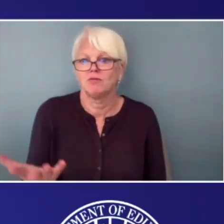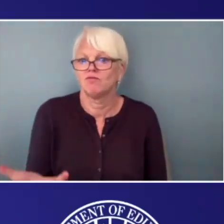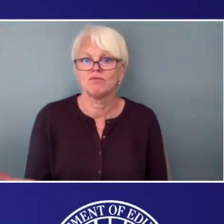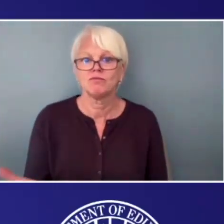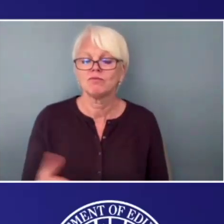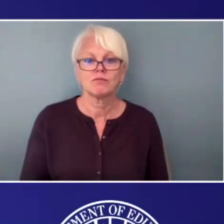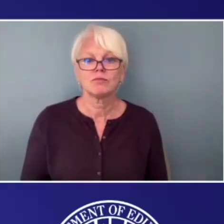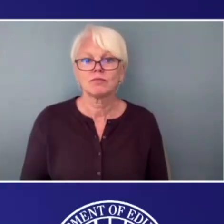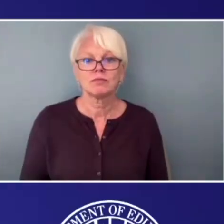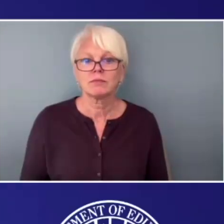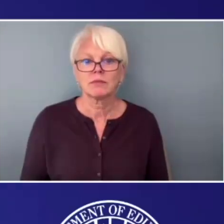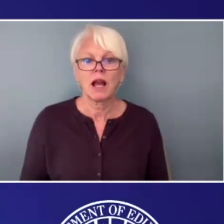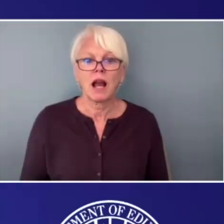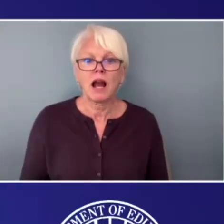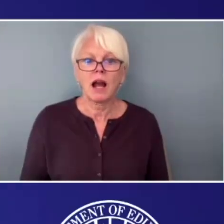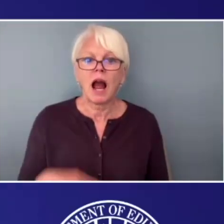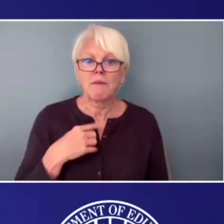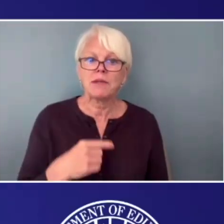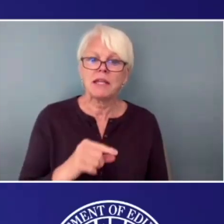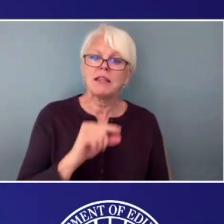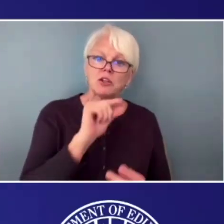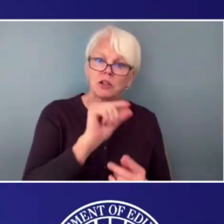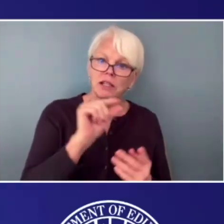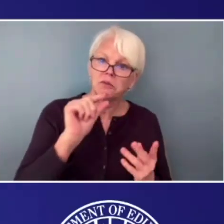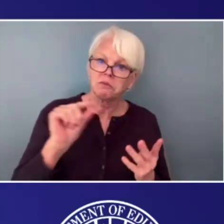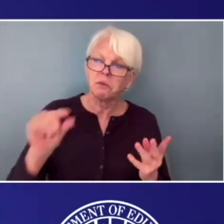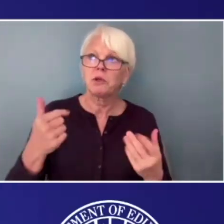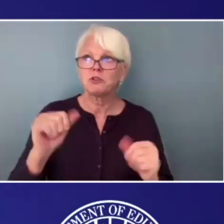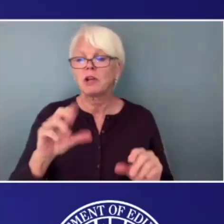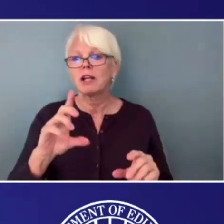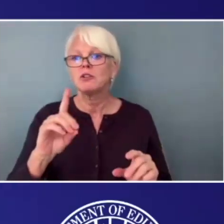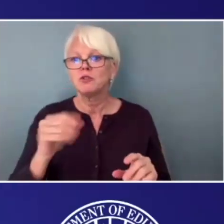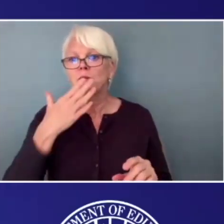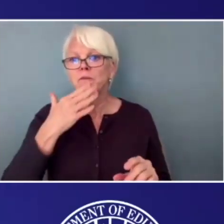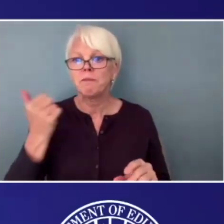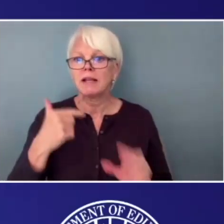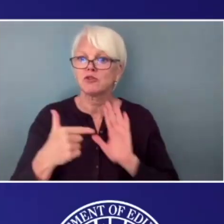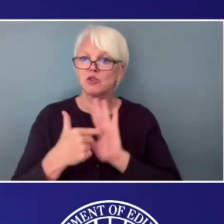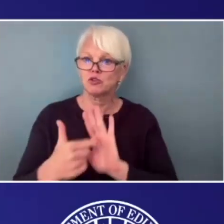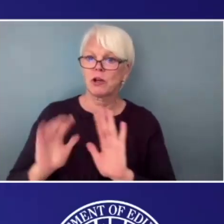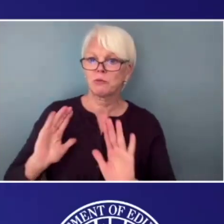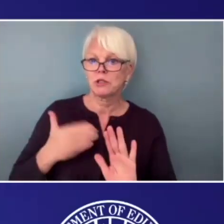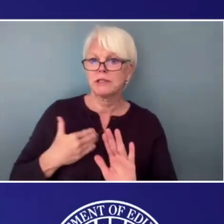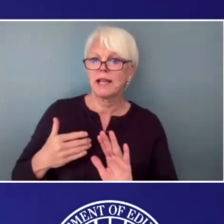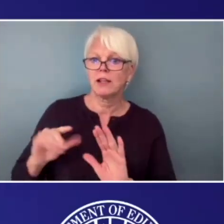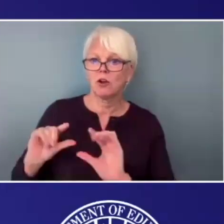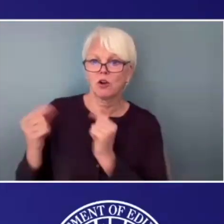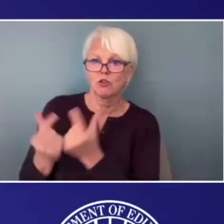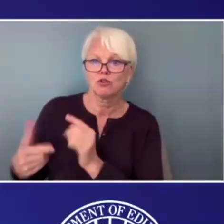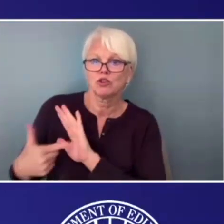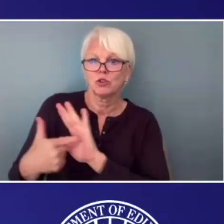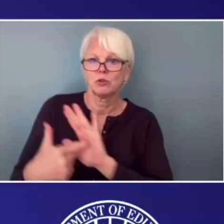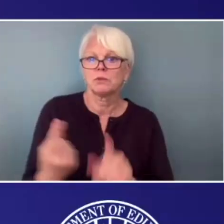little bits and pieces, and we are all trying to do our best to represent who we do represent. But, you know, make your voices heard.